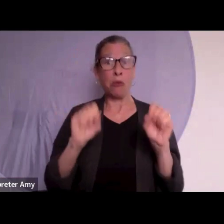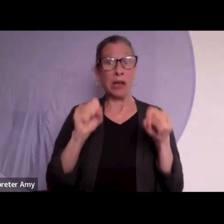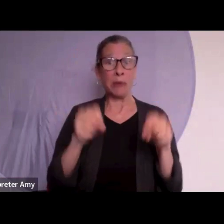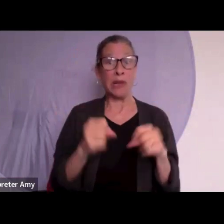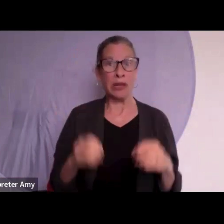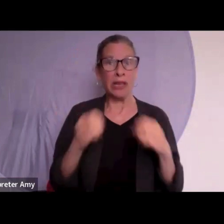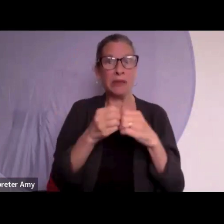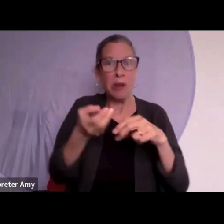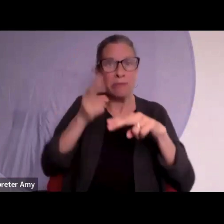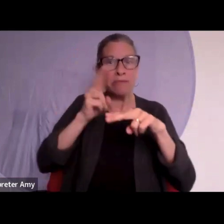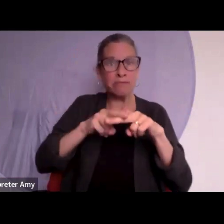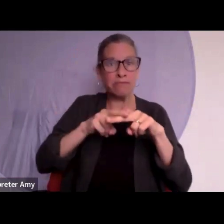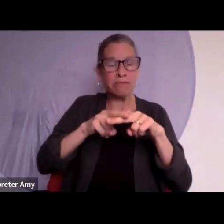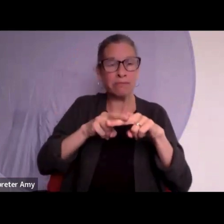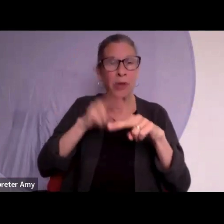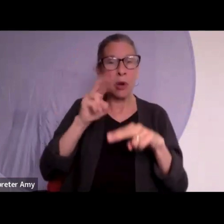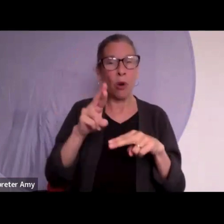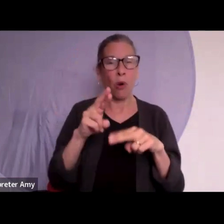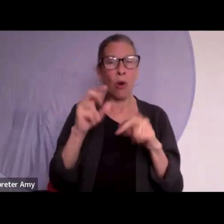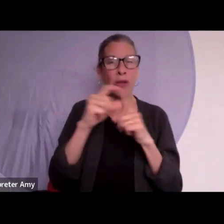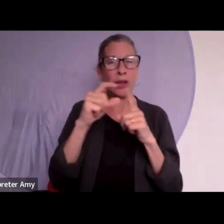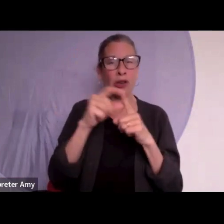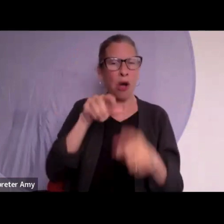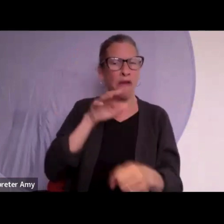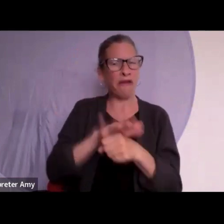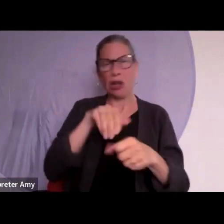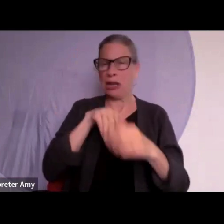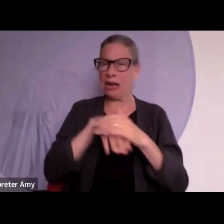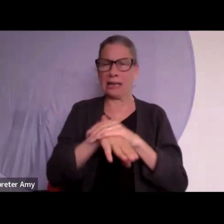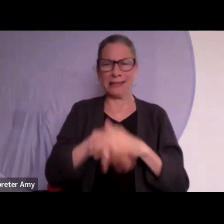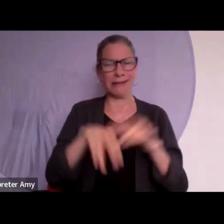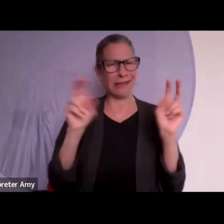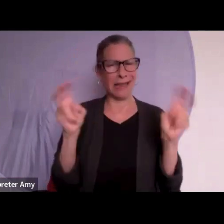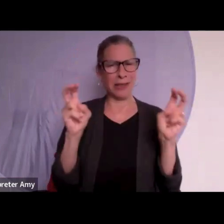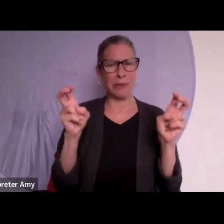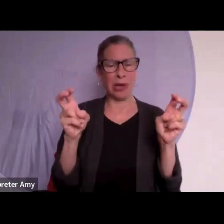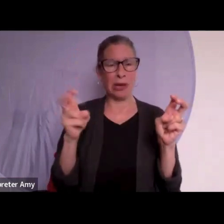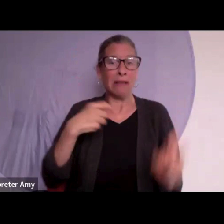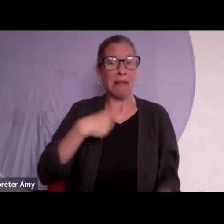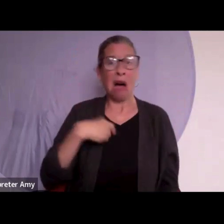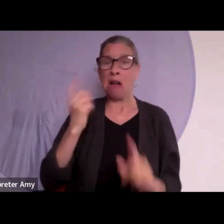term fully accessible, I even automatically write some times